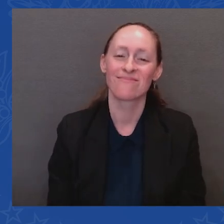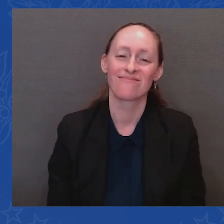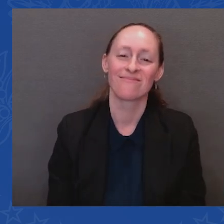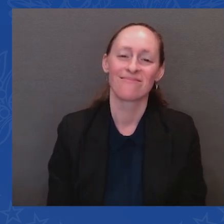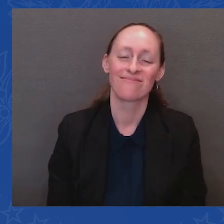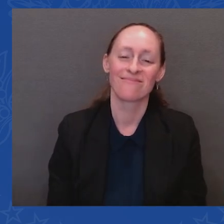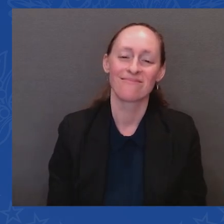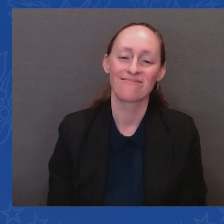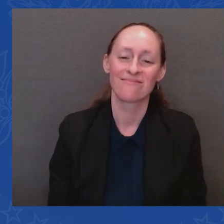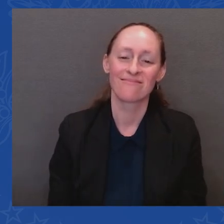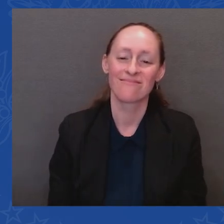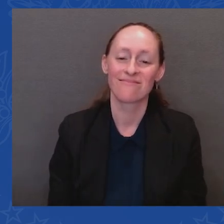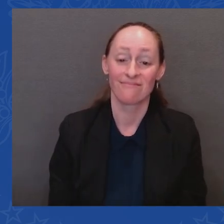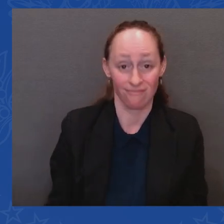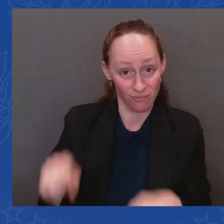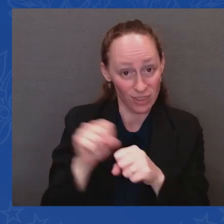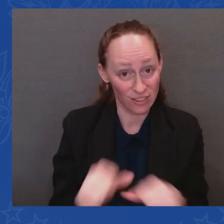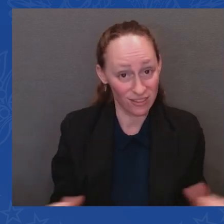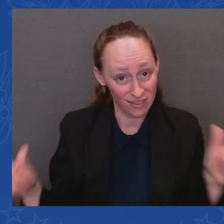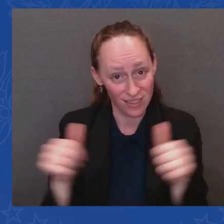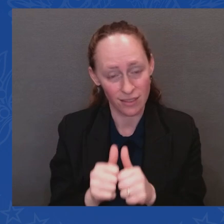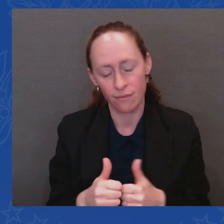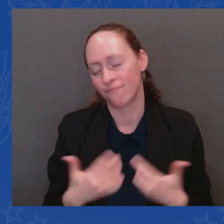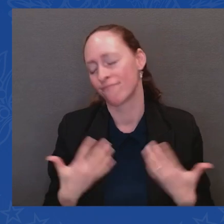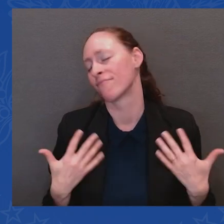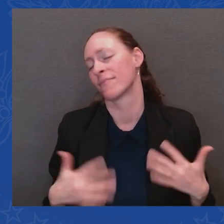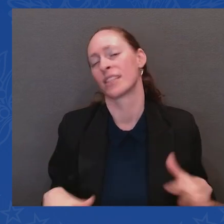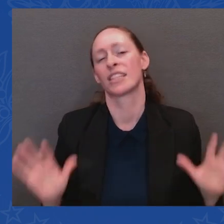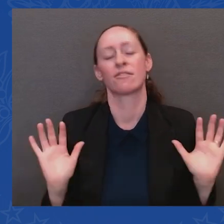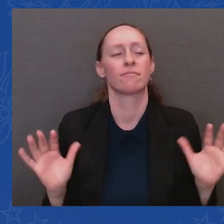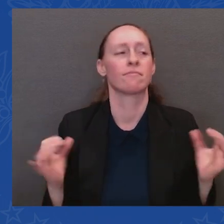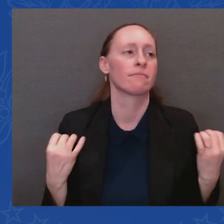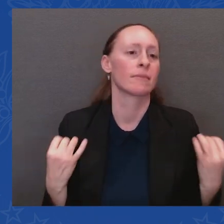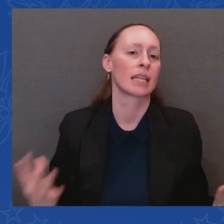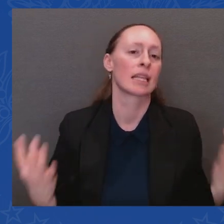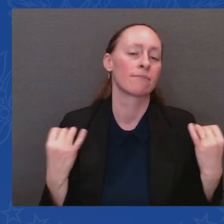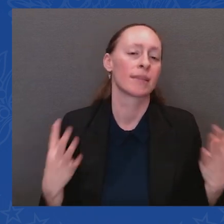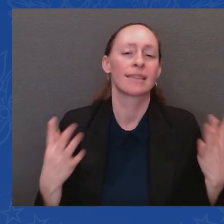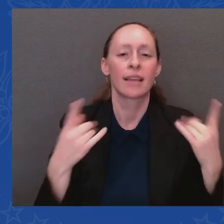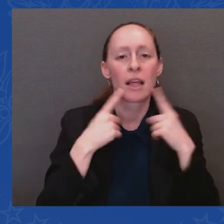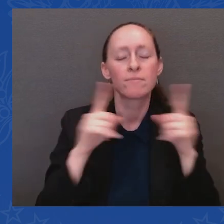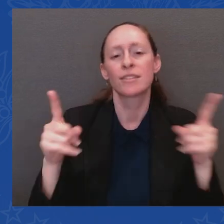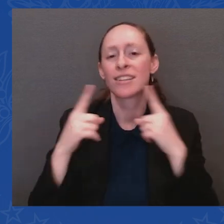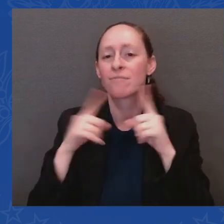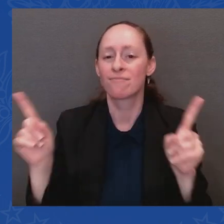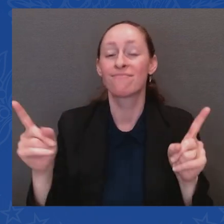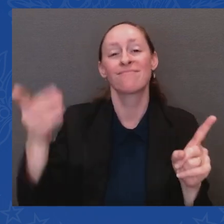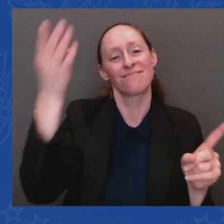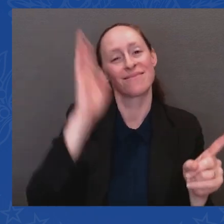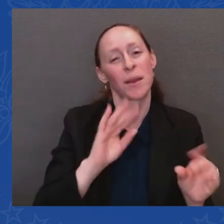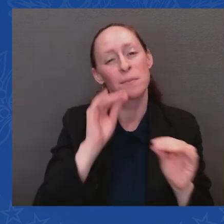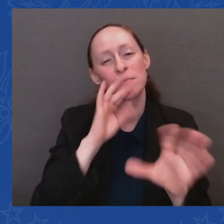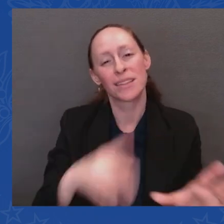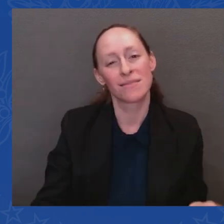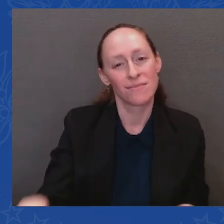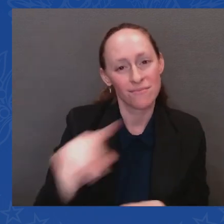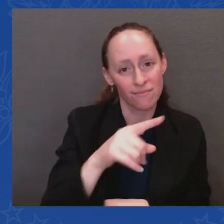Nothing beyond our capacity when we do it together. God bless you all. God bless our veterans.